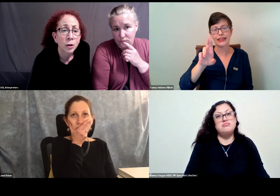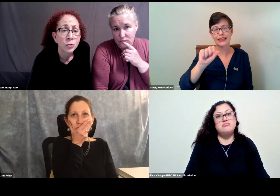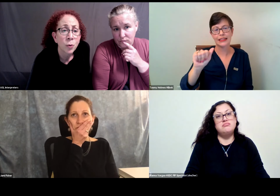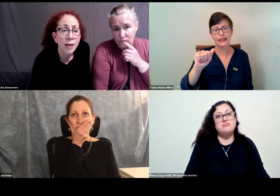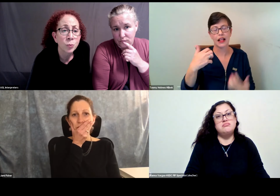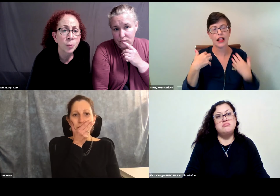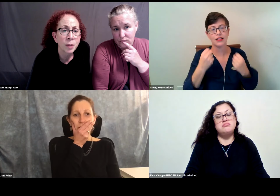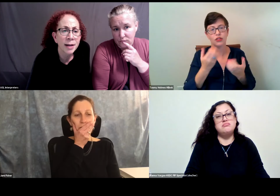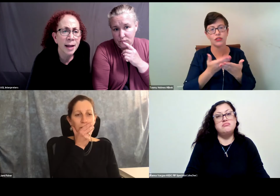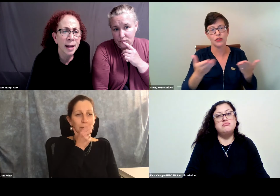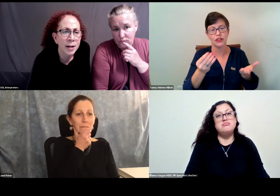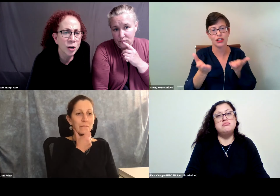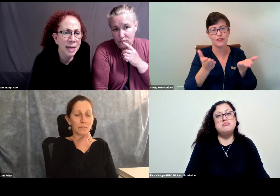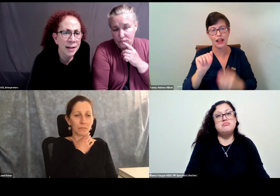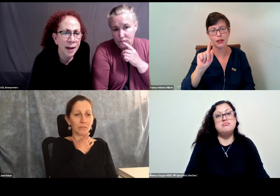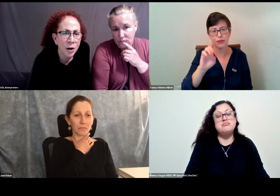So, as it were applied it each IDA their health.